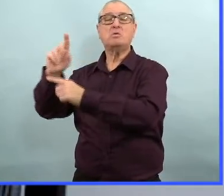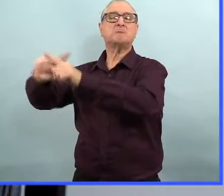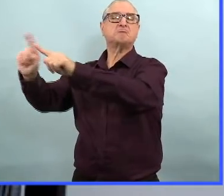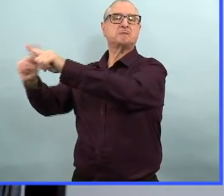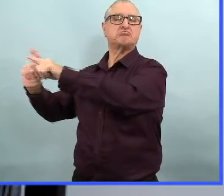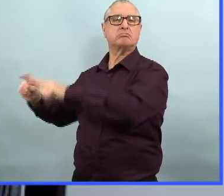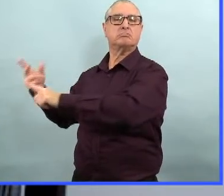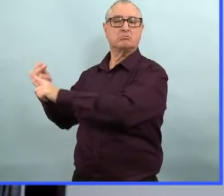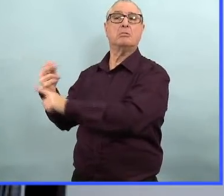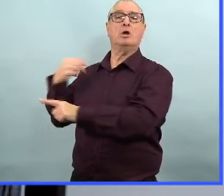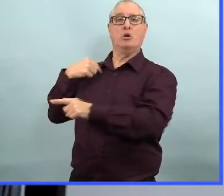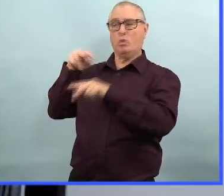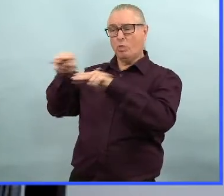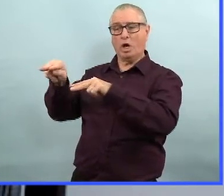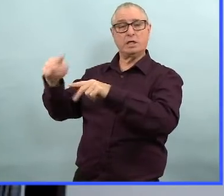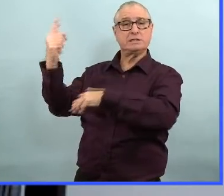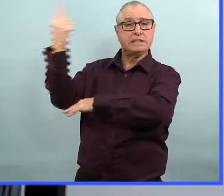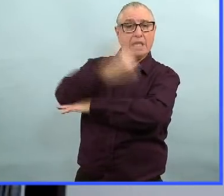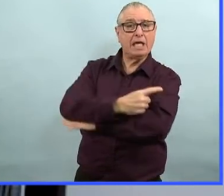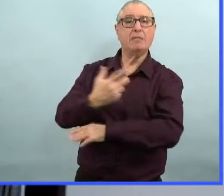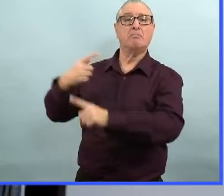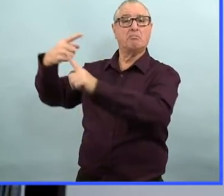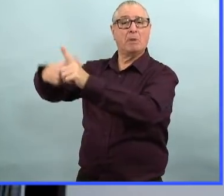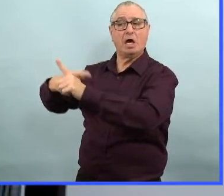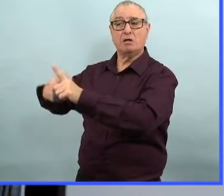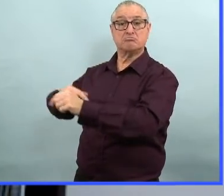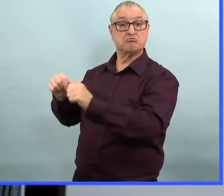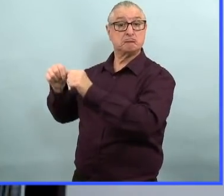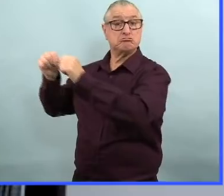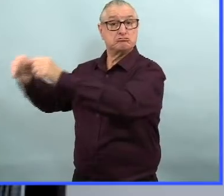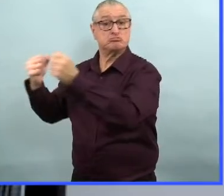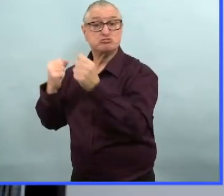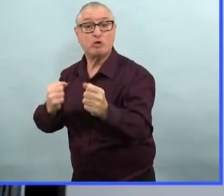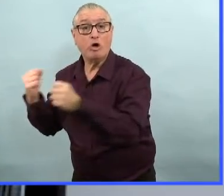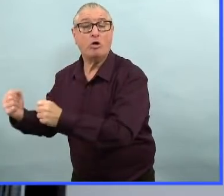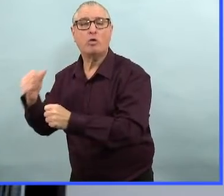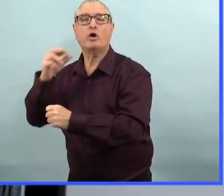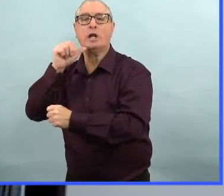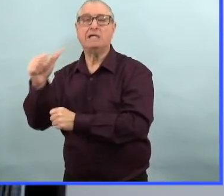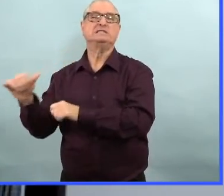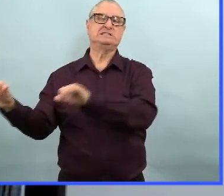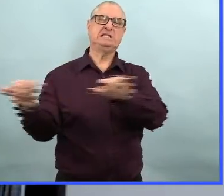since the launch of the coven 19 vaccine studies have been conducted around the world